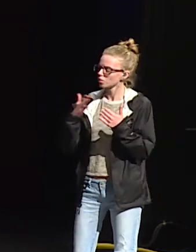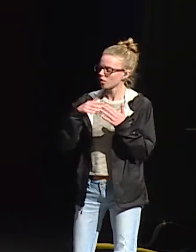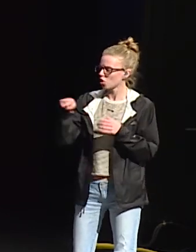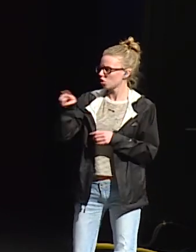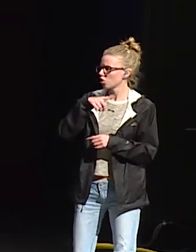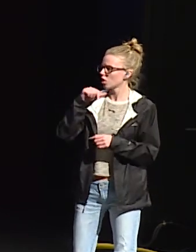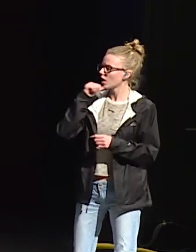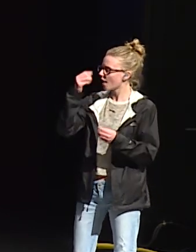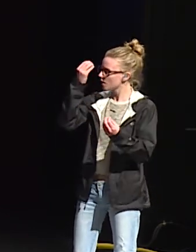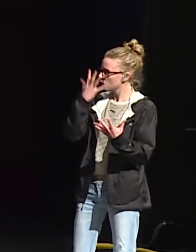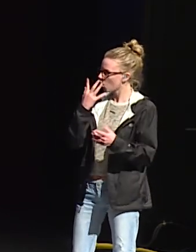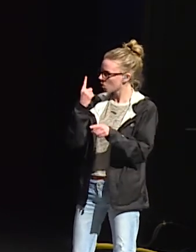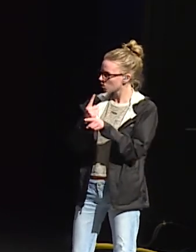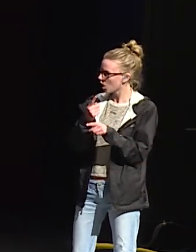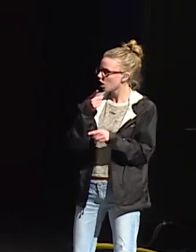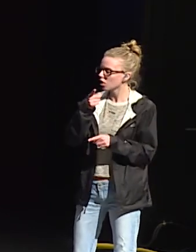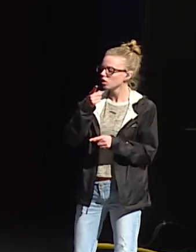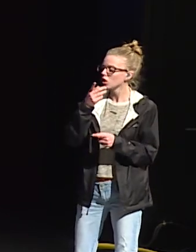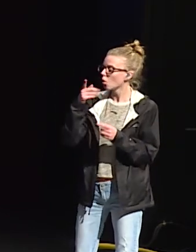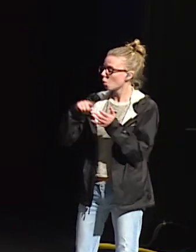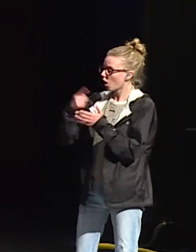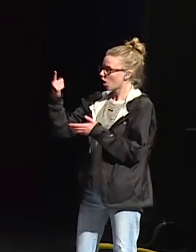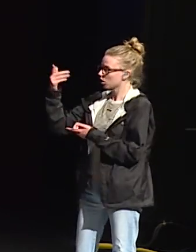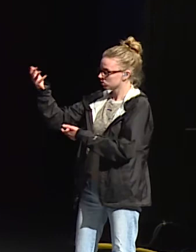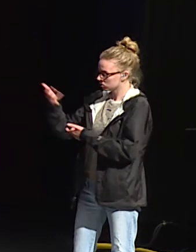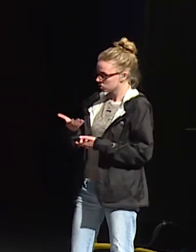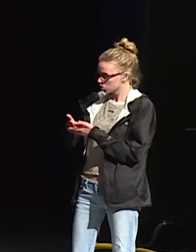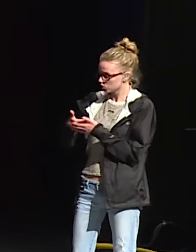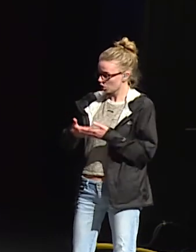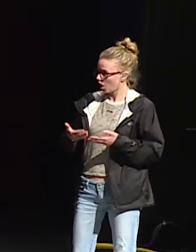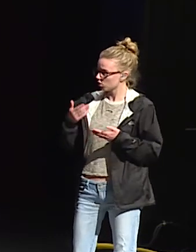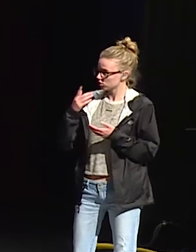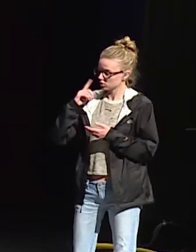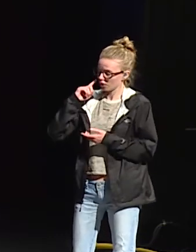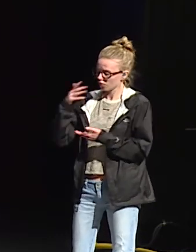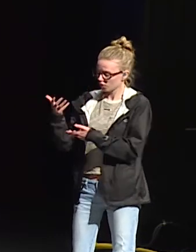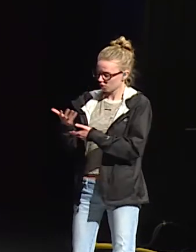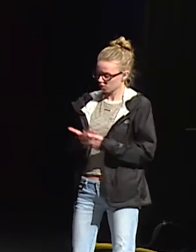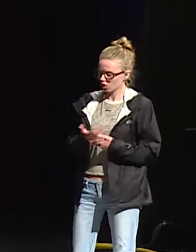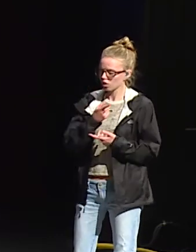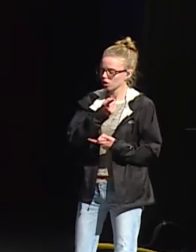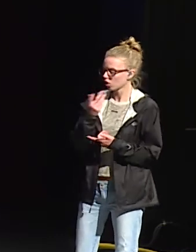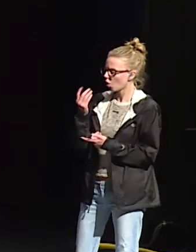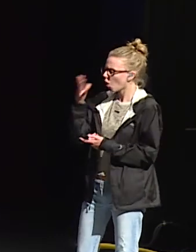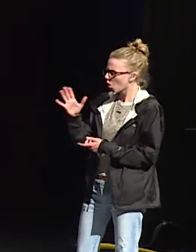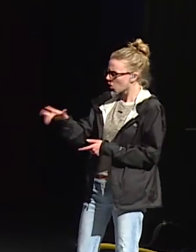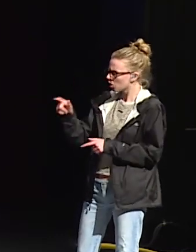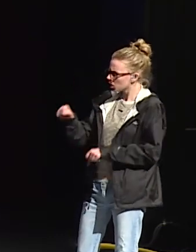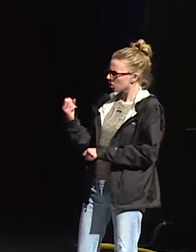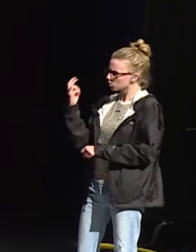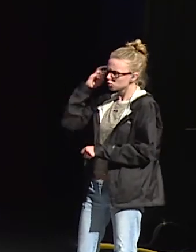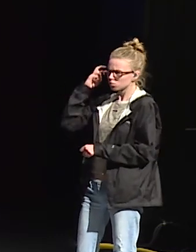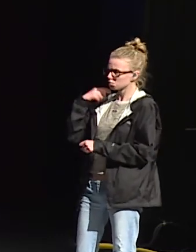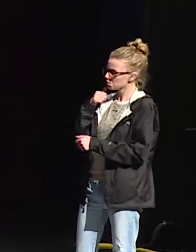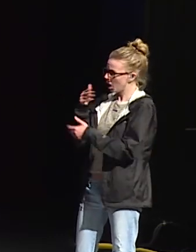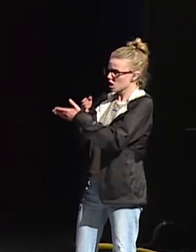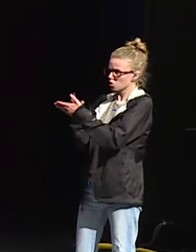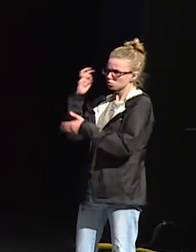they're not fully informed, and when they have a deaf baby in their office,